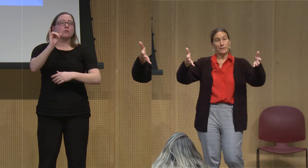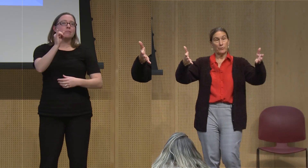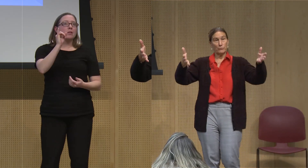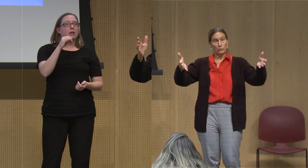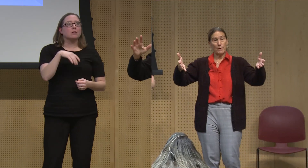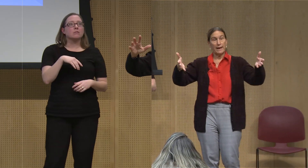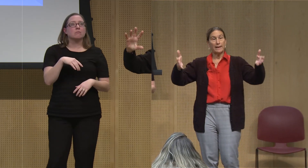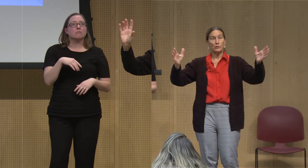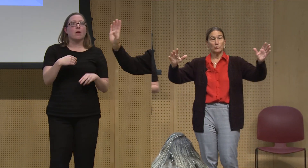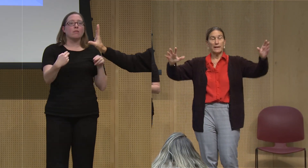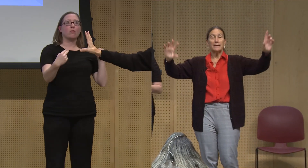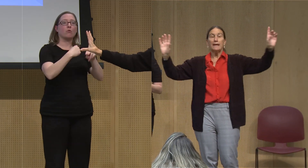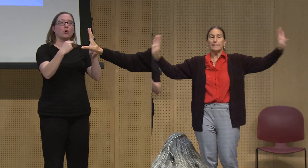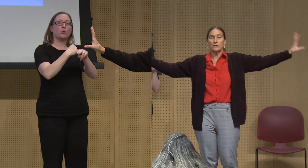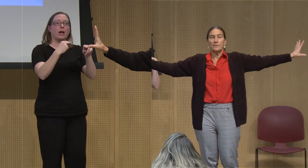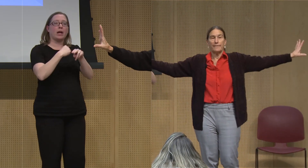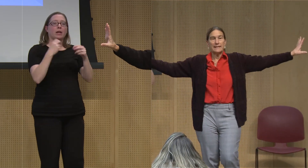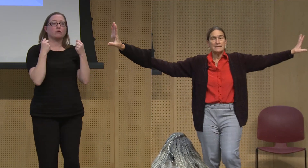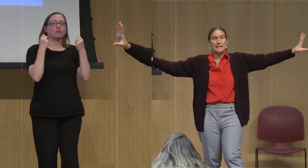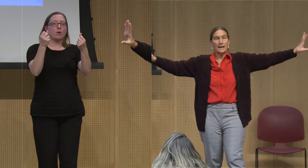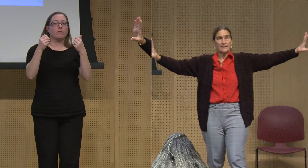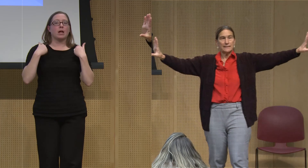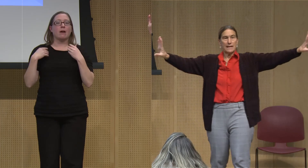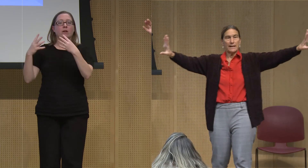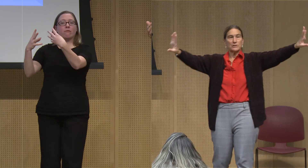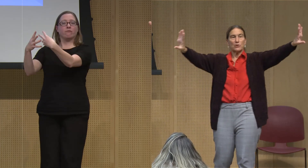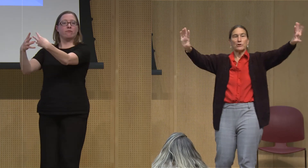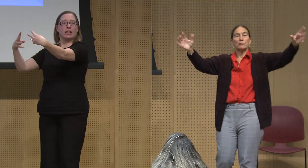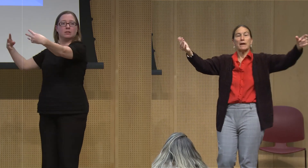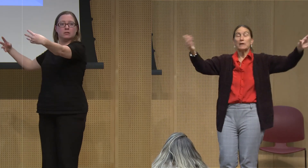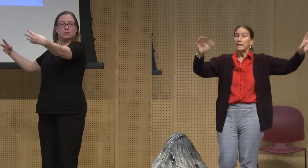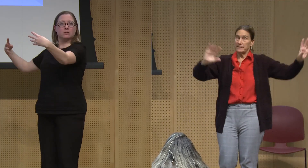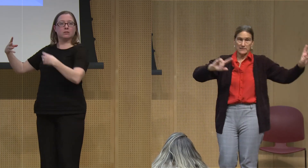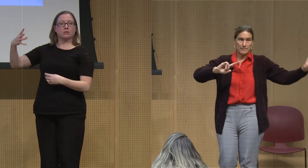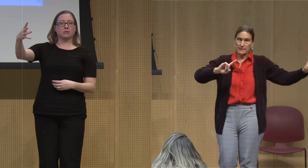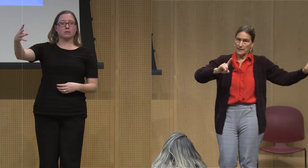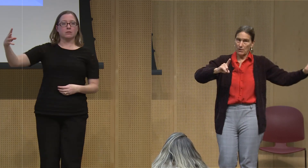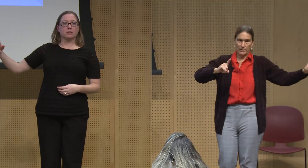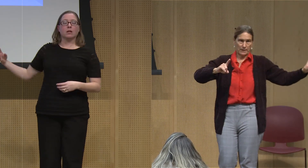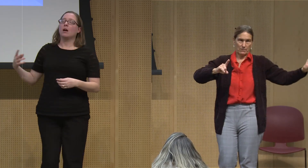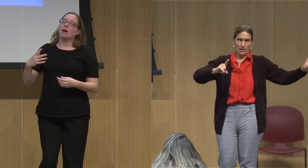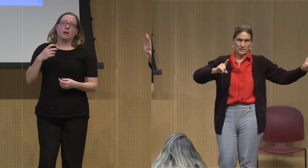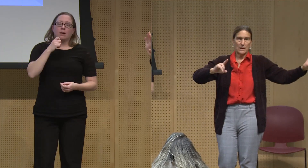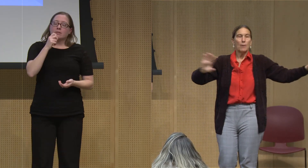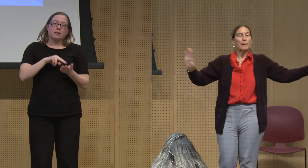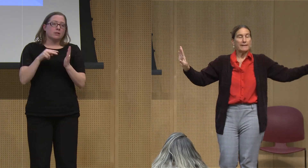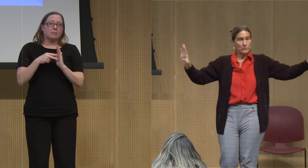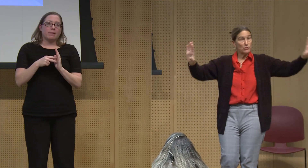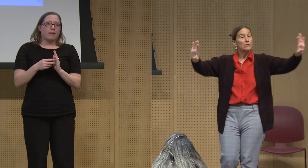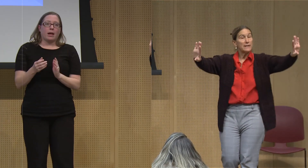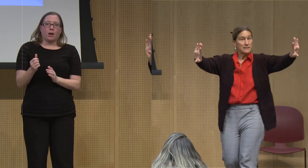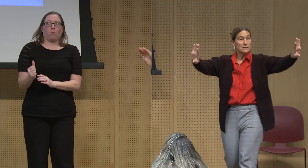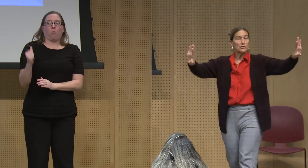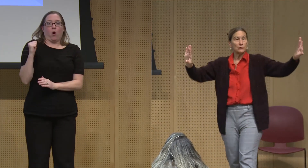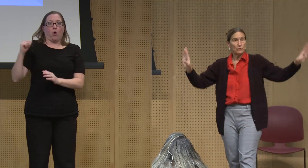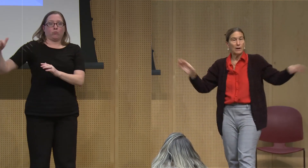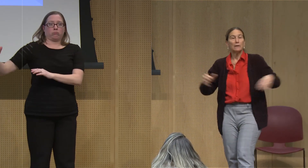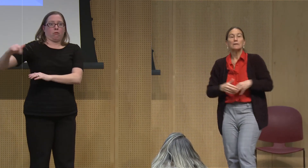DOWN THE THRUWAY AND YOU LOOK AT, THERE'S FENCING ON THE SIDES SO THAT YOU GET--IT DOESN'T MEANT THAT THEY DON'T GET ACROSS, BUT THEY DO THINGS TO, UH--